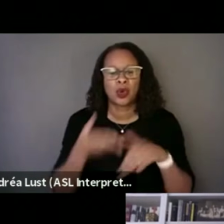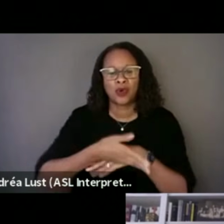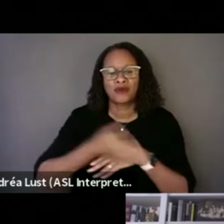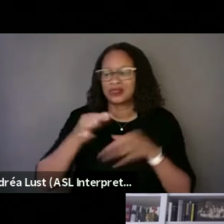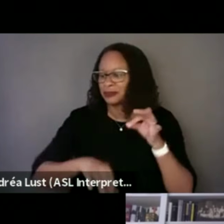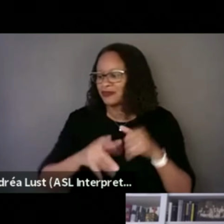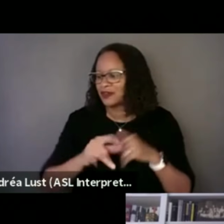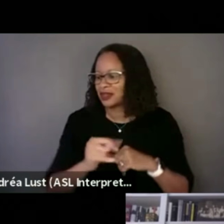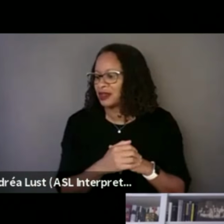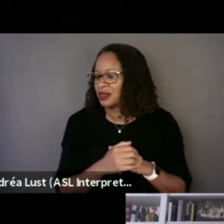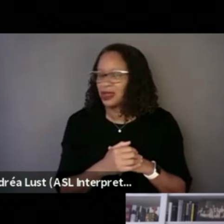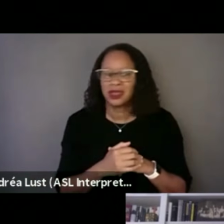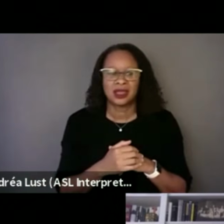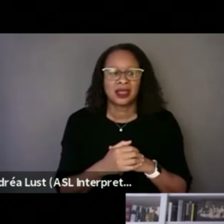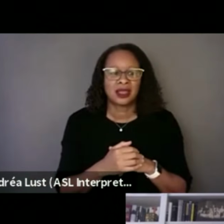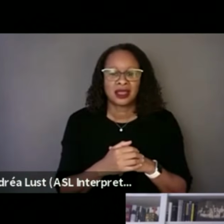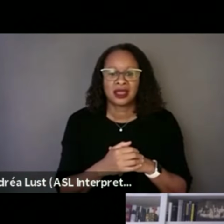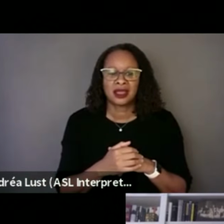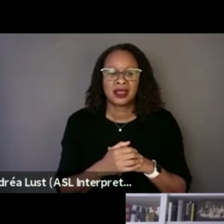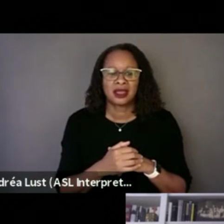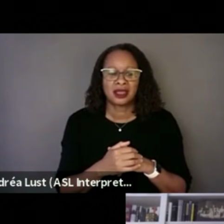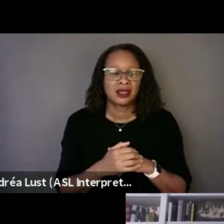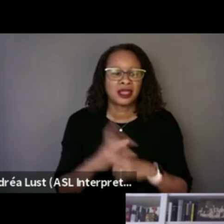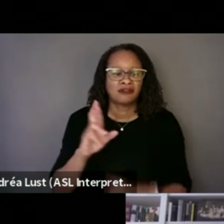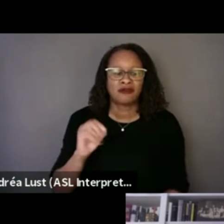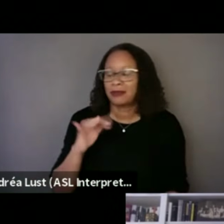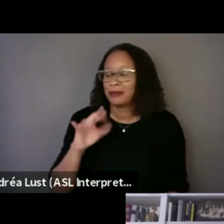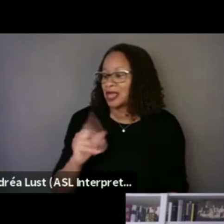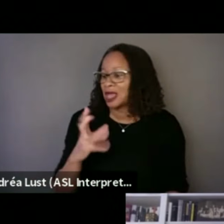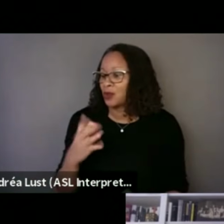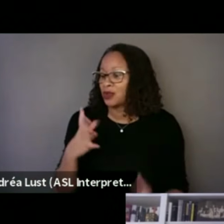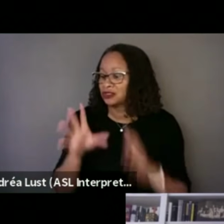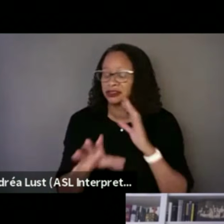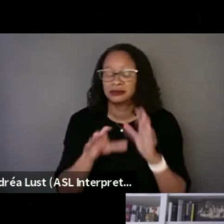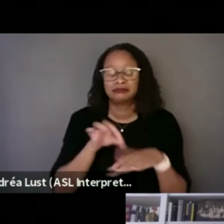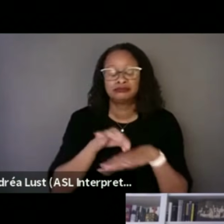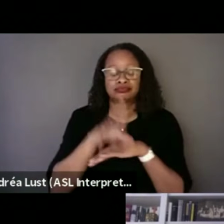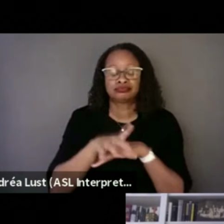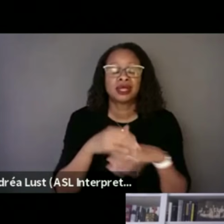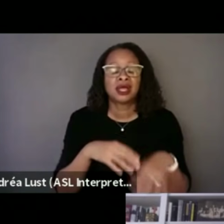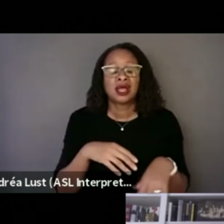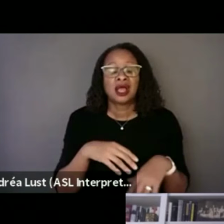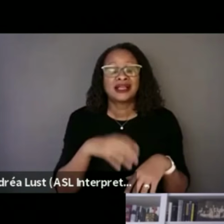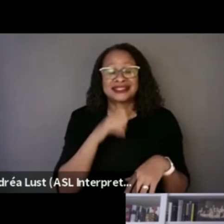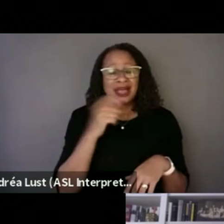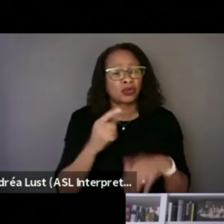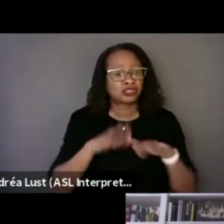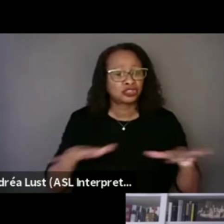Can I jump on, on one of the universal themes, which is not only that children take on adult responsibilities, but that people take on